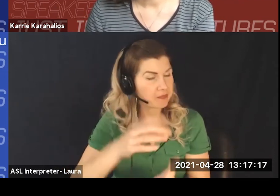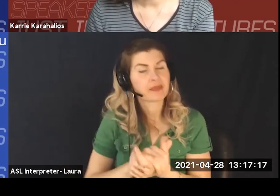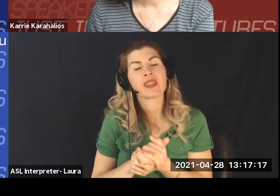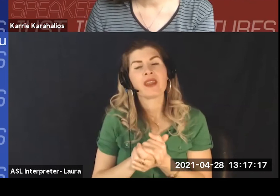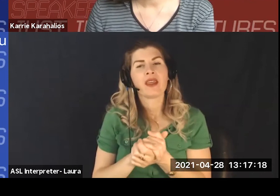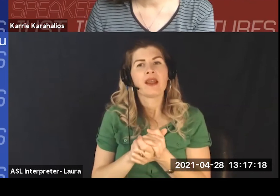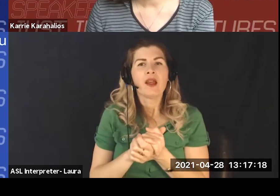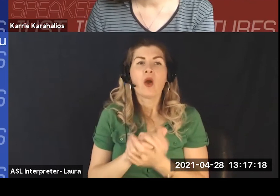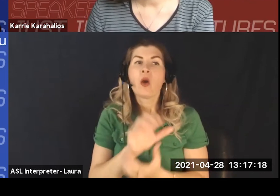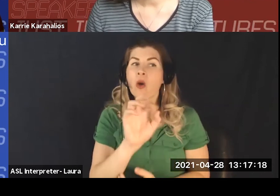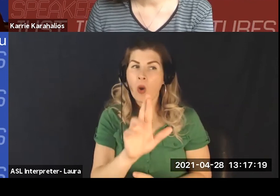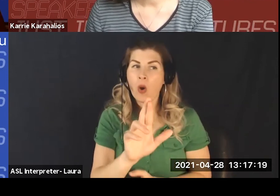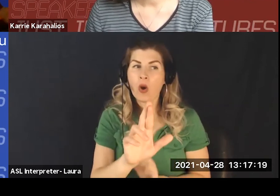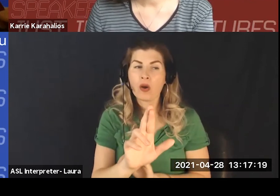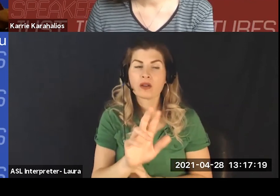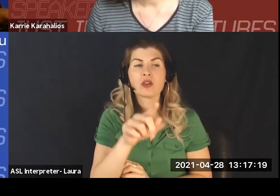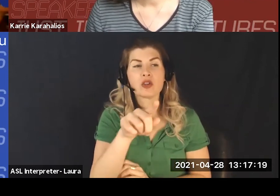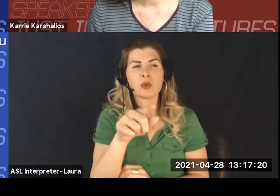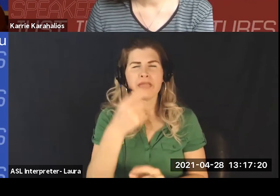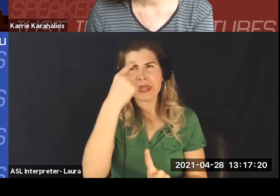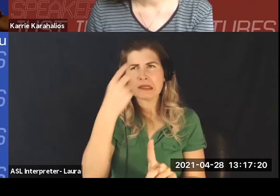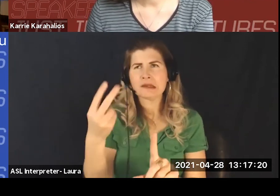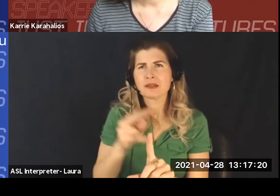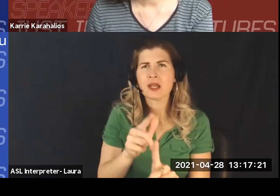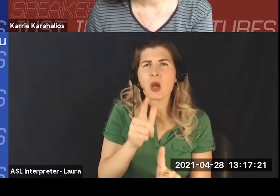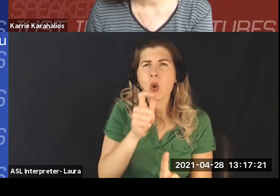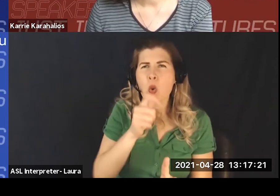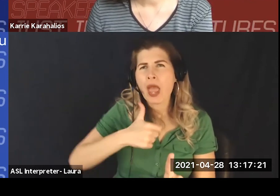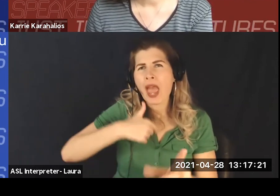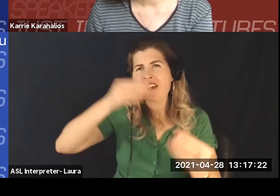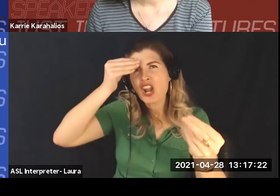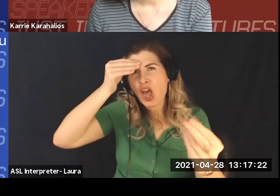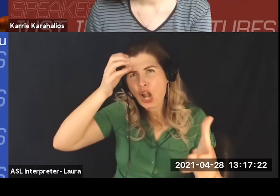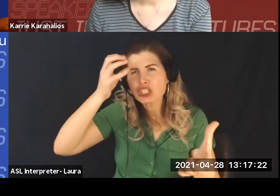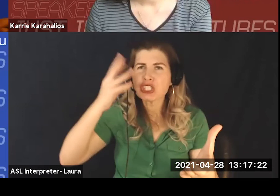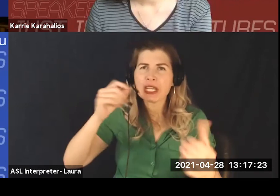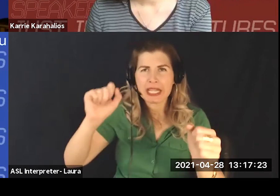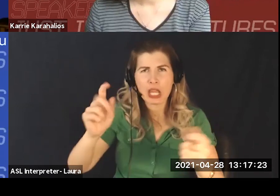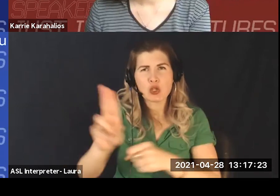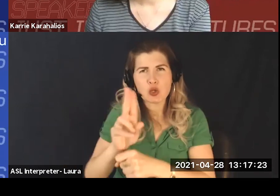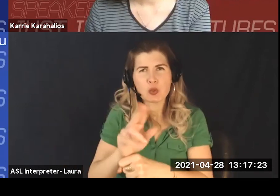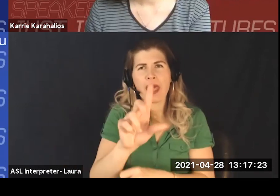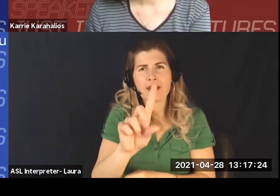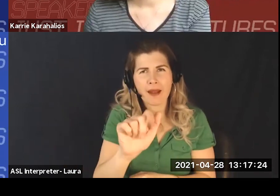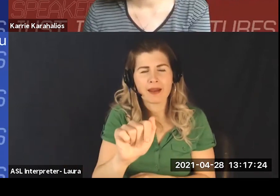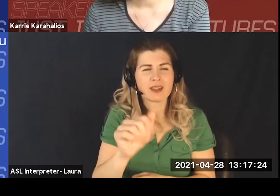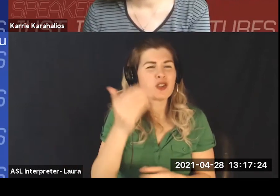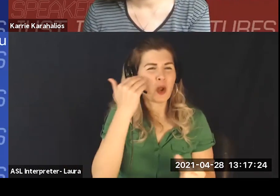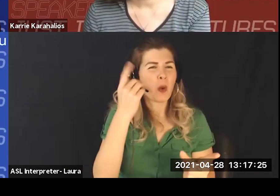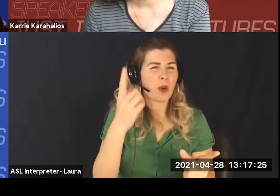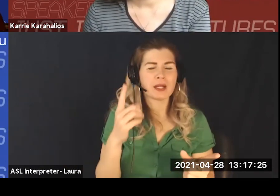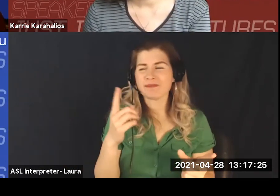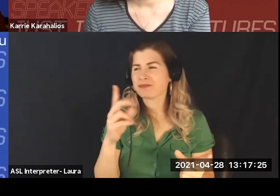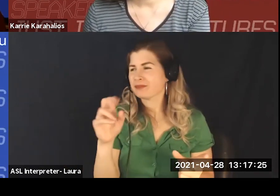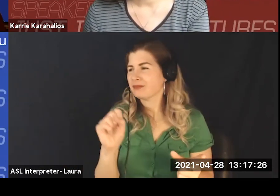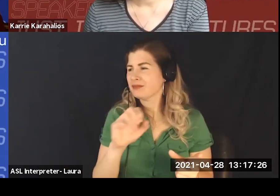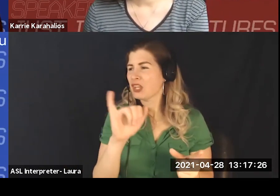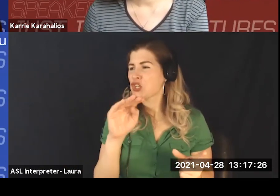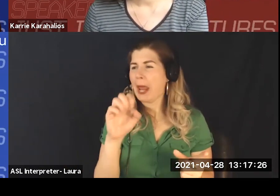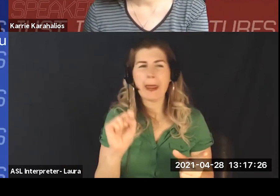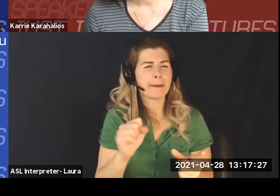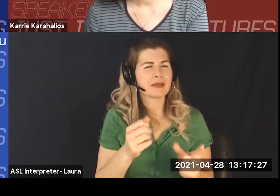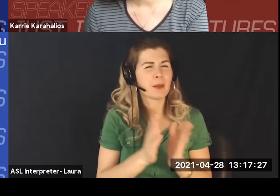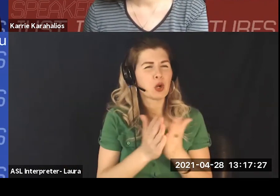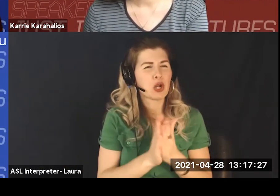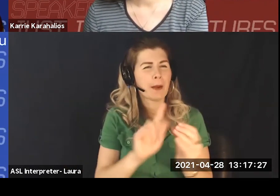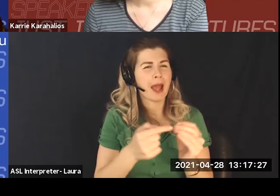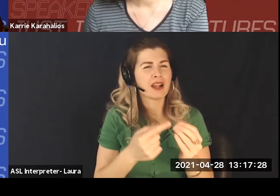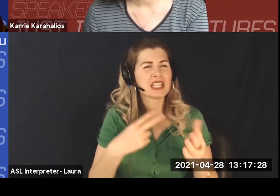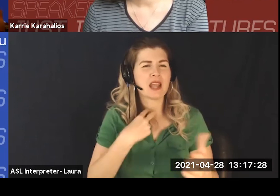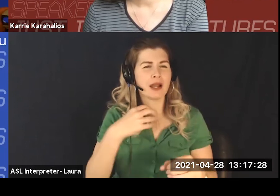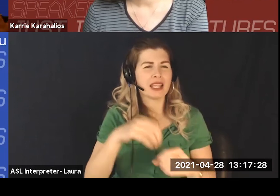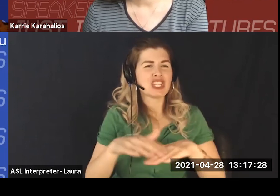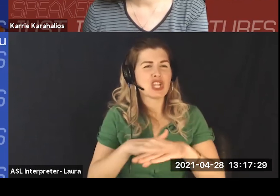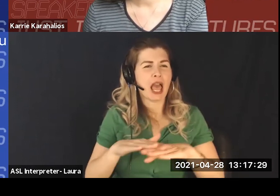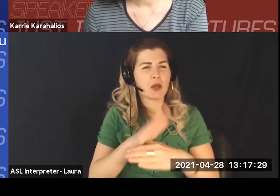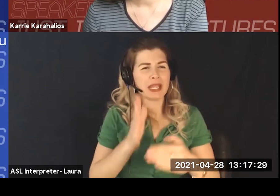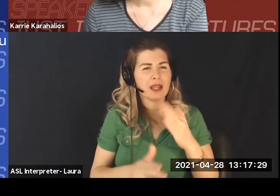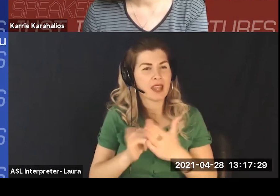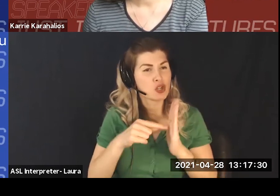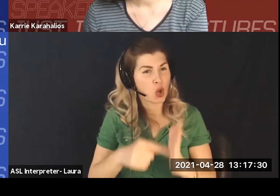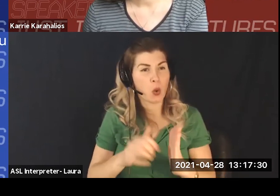But like me, but then and then you could say like okay well who has the knowledge, who has the knowledge that can actually use that data, like in a United States were like, Gene Margolis his book stuck in the shallow end is about the ways that computer